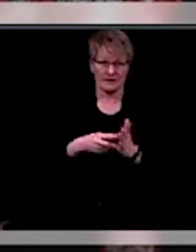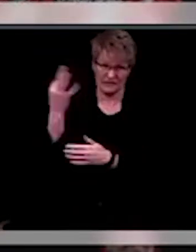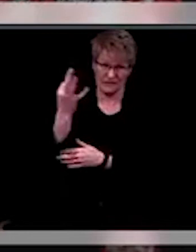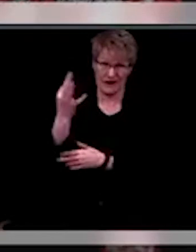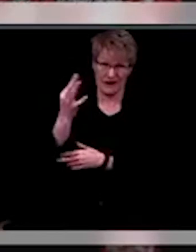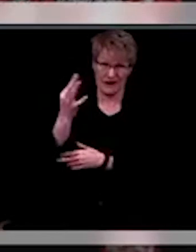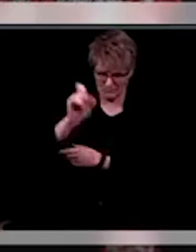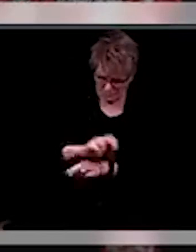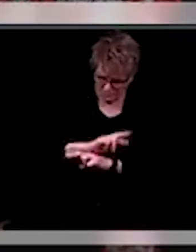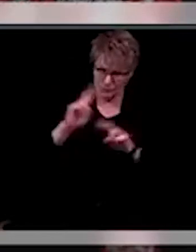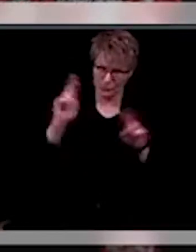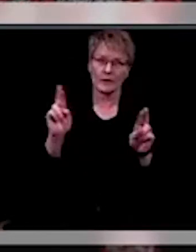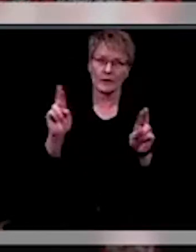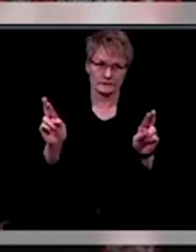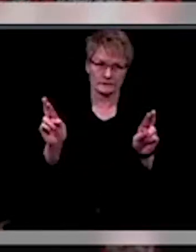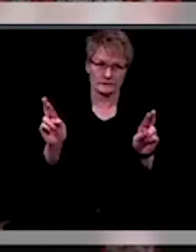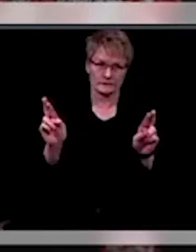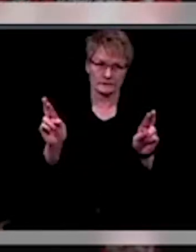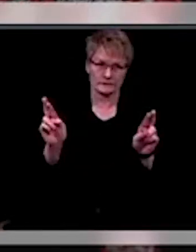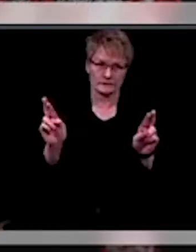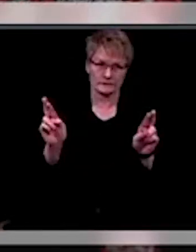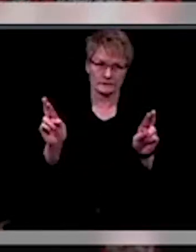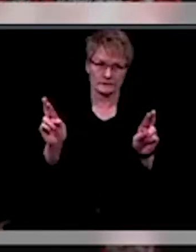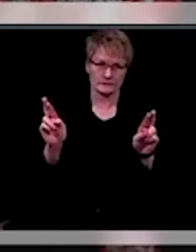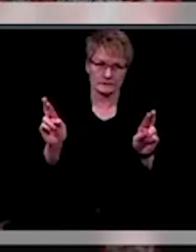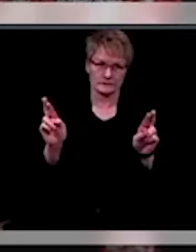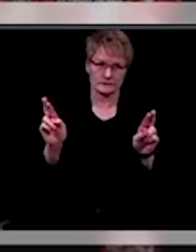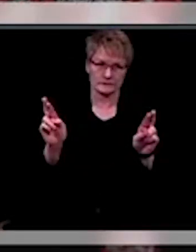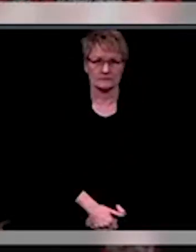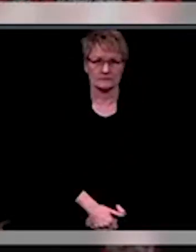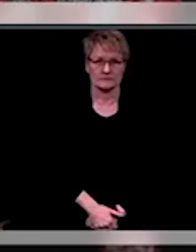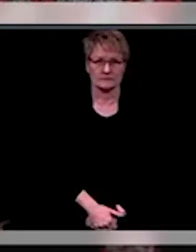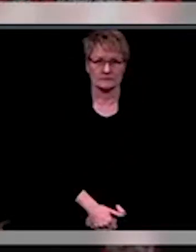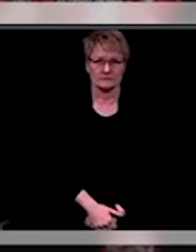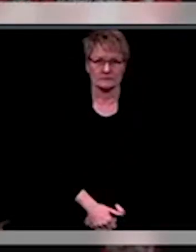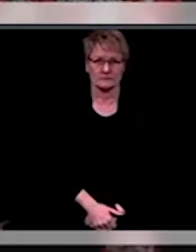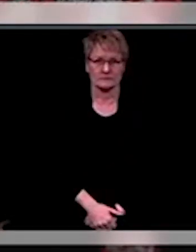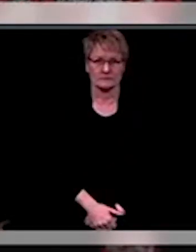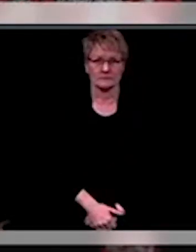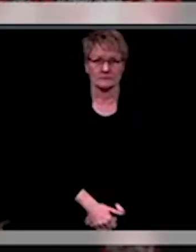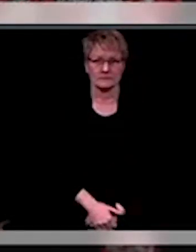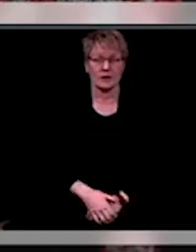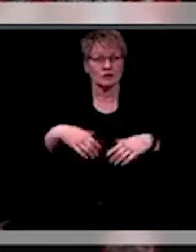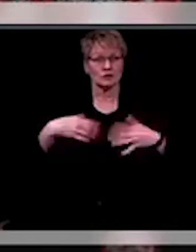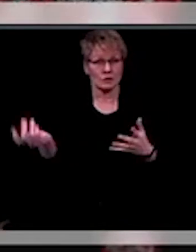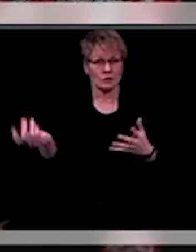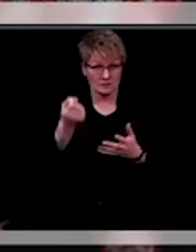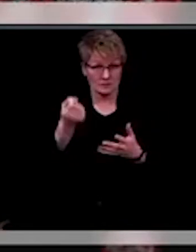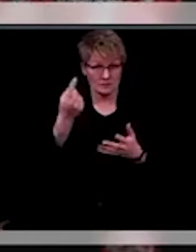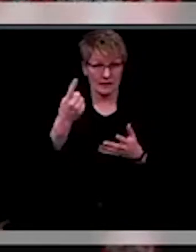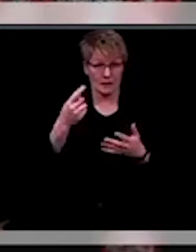And you have to be in a tier for three weeks before you can be brought down